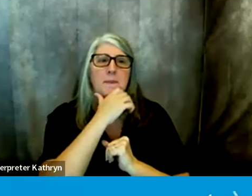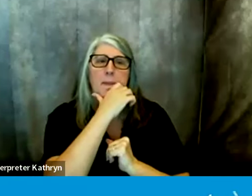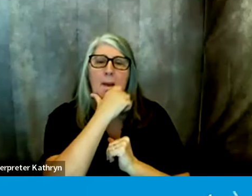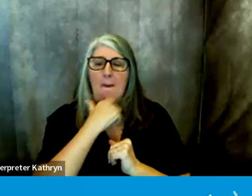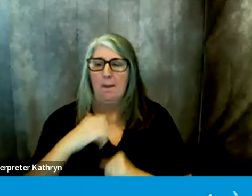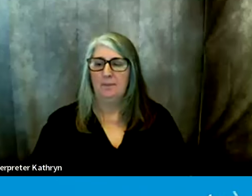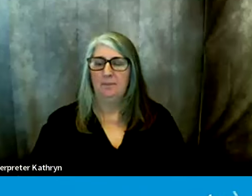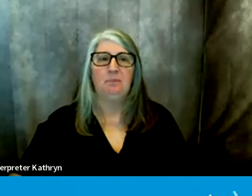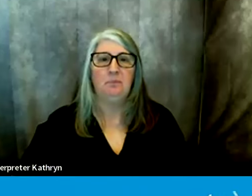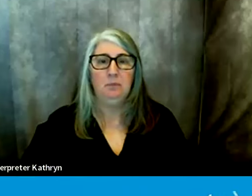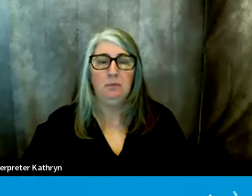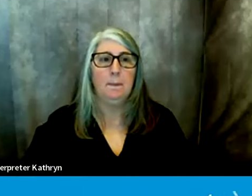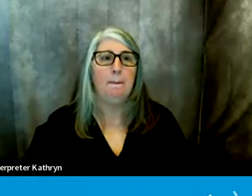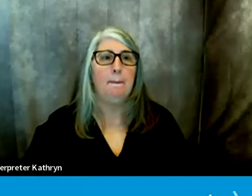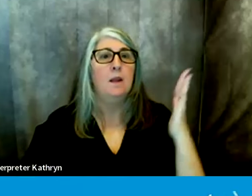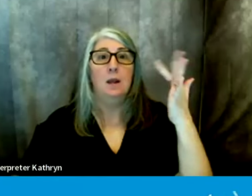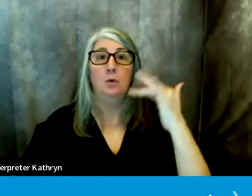We'll move on down here to...